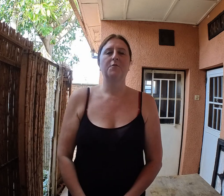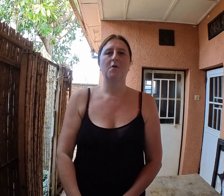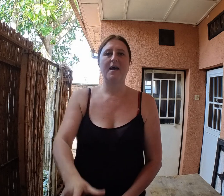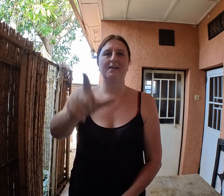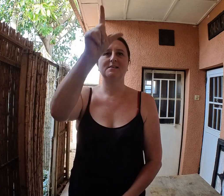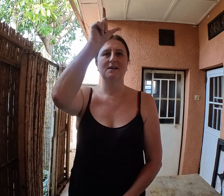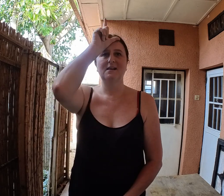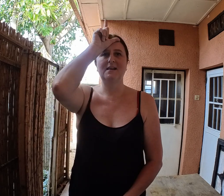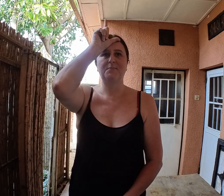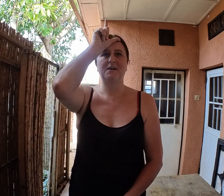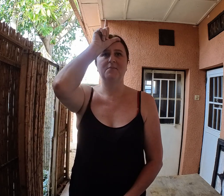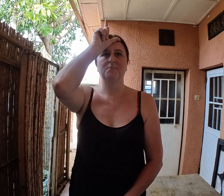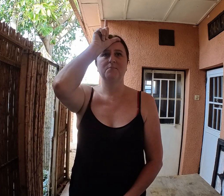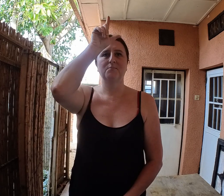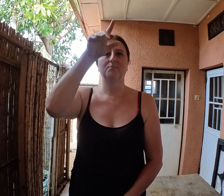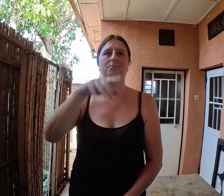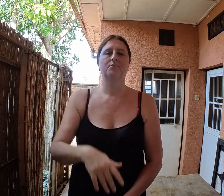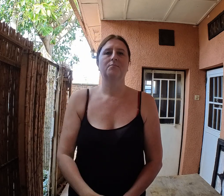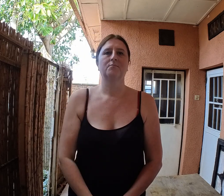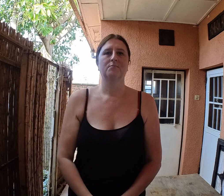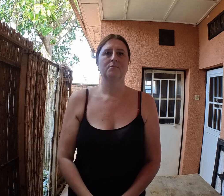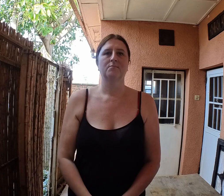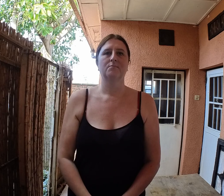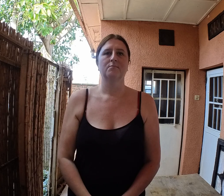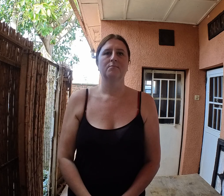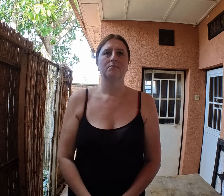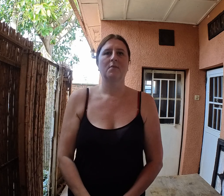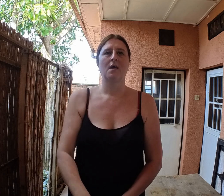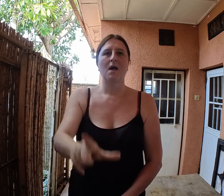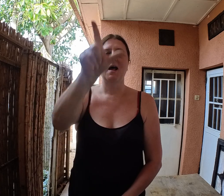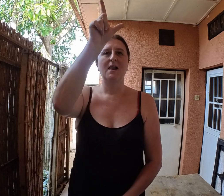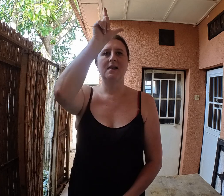forehead. Libya.